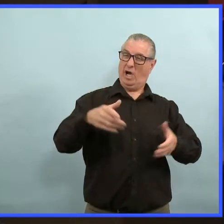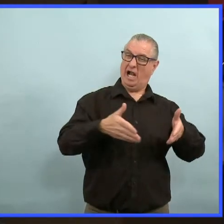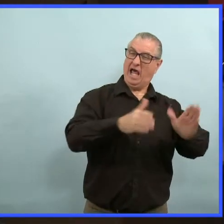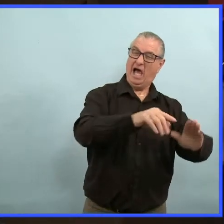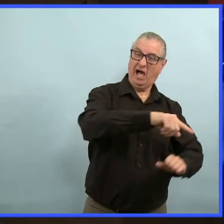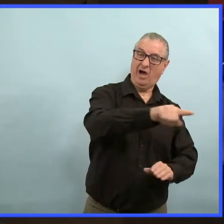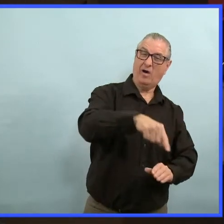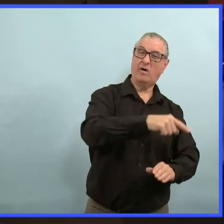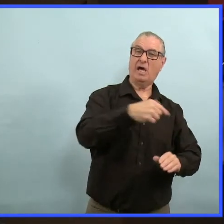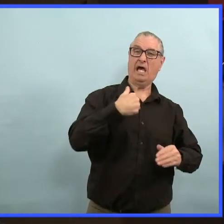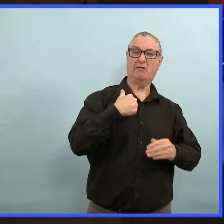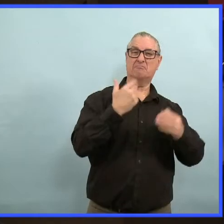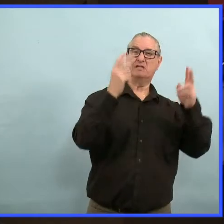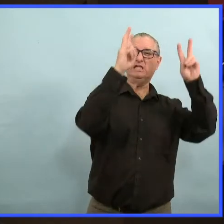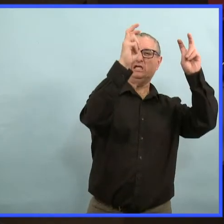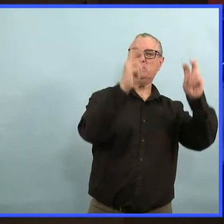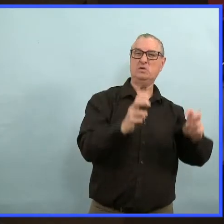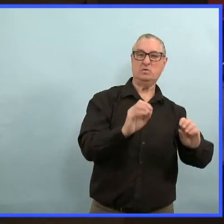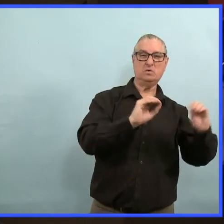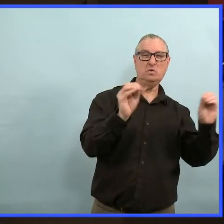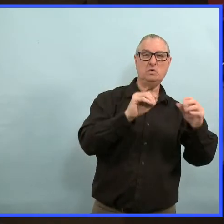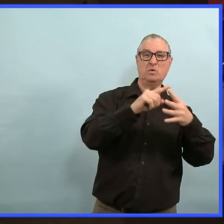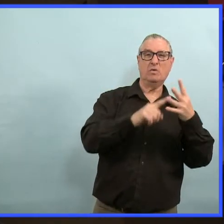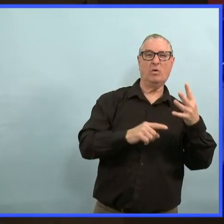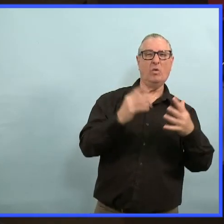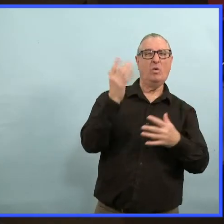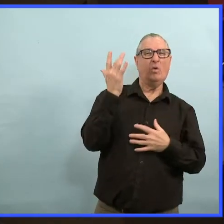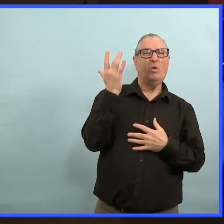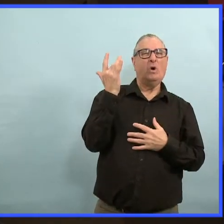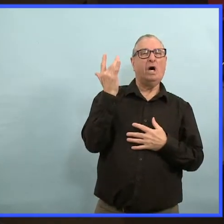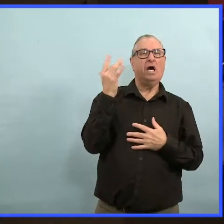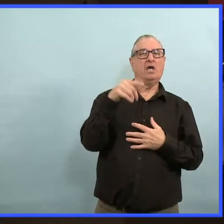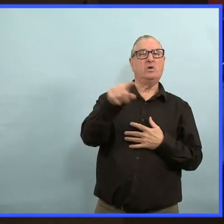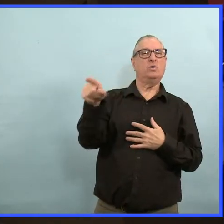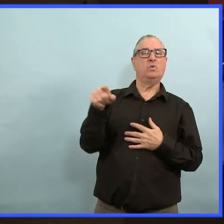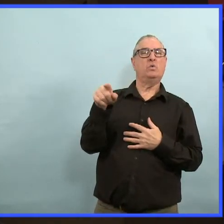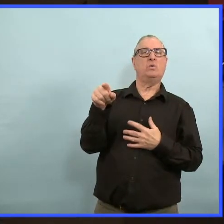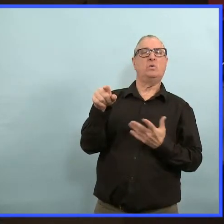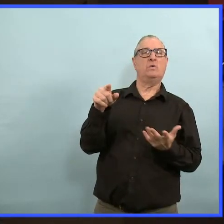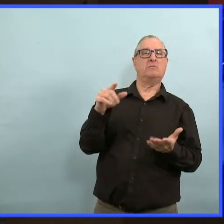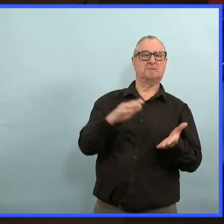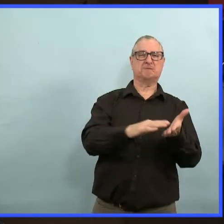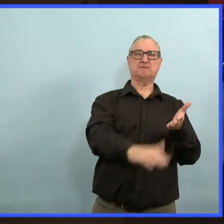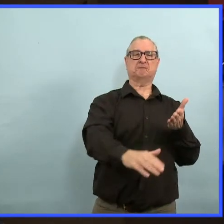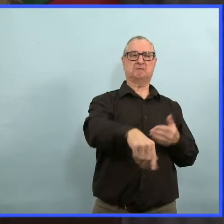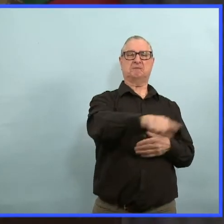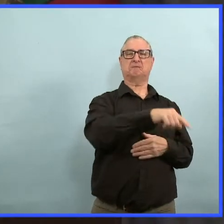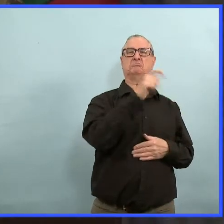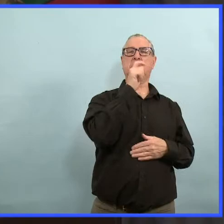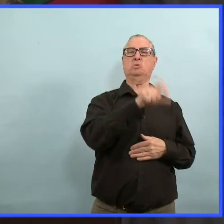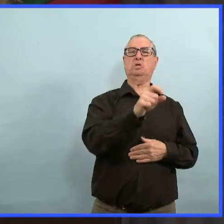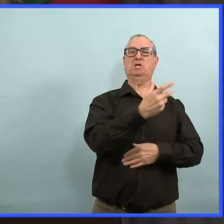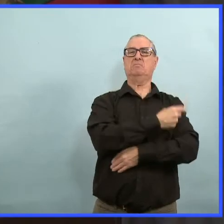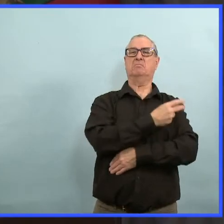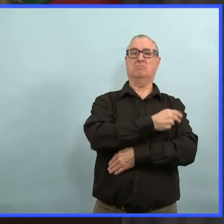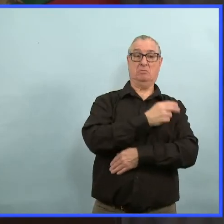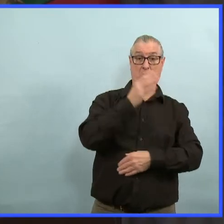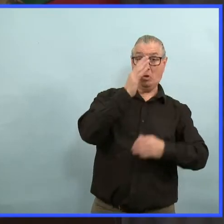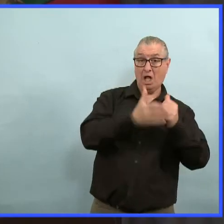to have any benefit to getting back to normal well what what has happened carol thank you for